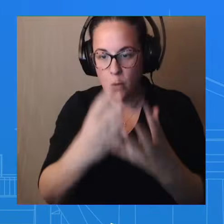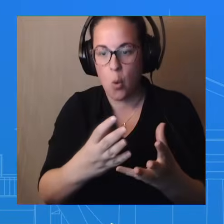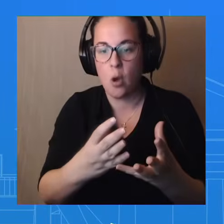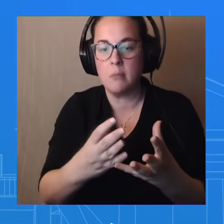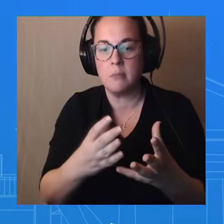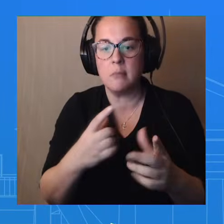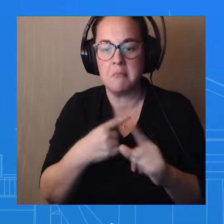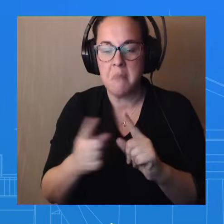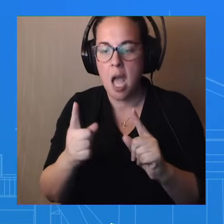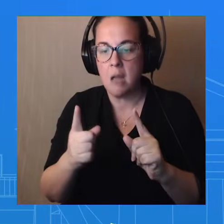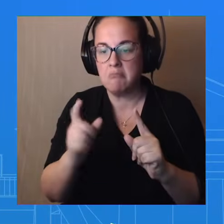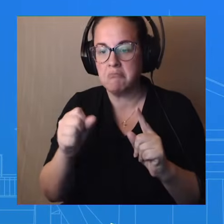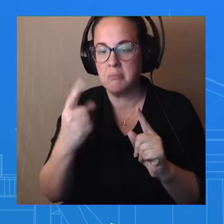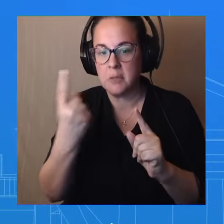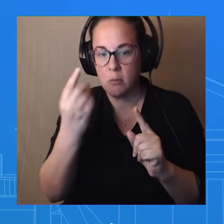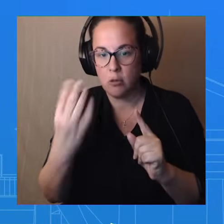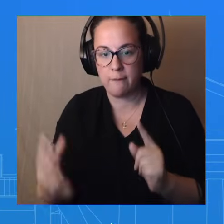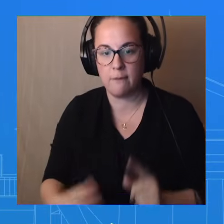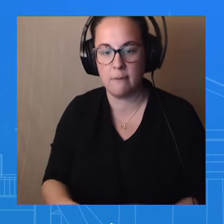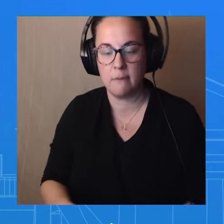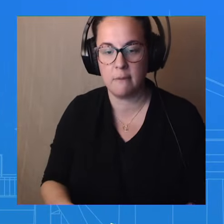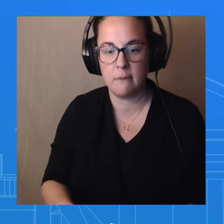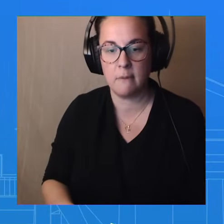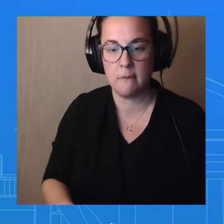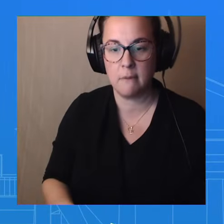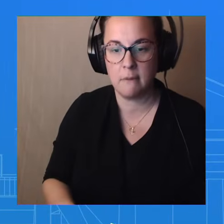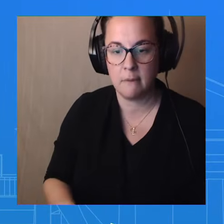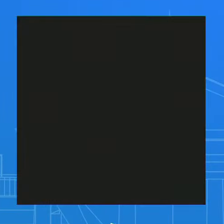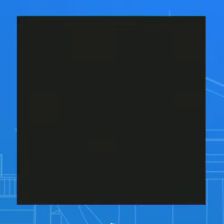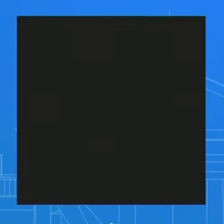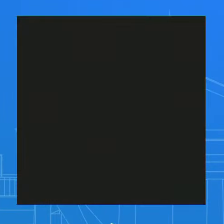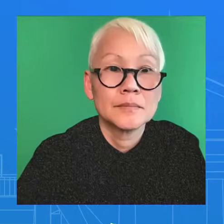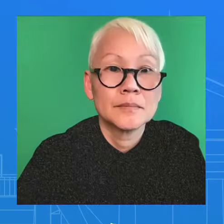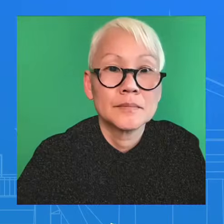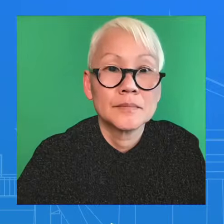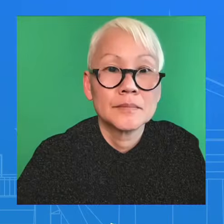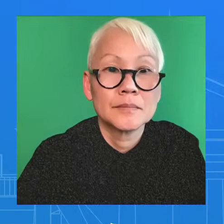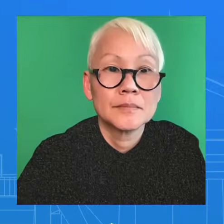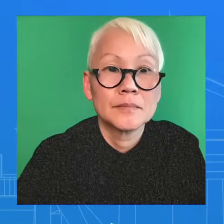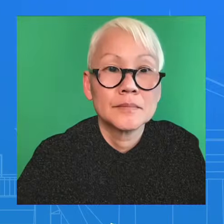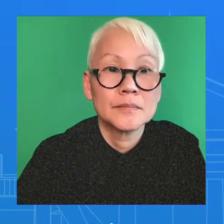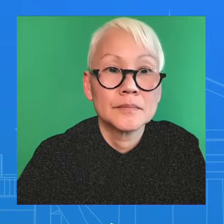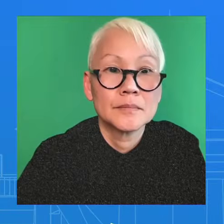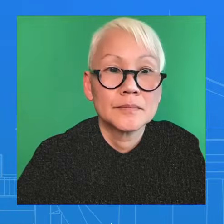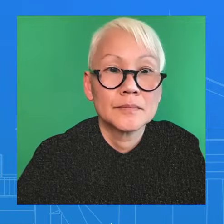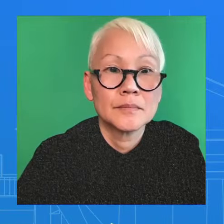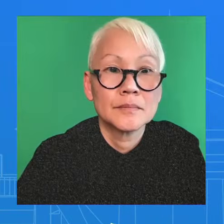Ms. Jean-Pierre: Go ahead, Jon, in the back. The Press: Thank you, Karine. Thank you, John. I wanted to ask you, going back to the China question